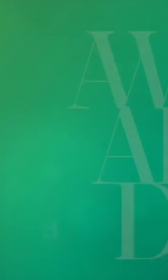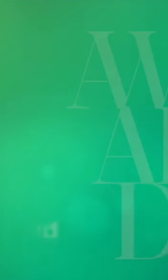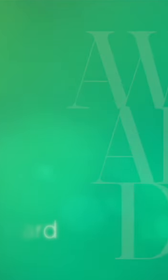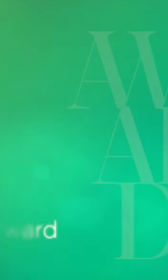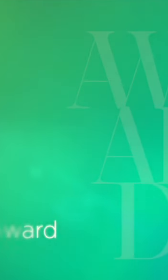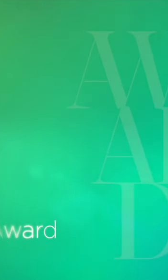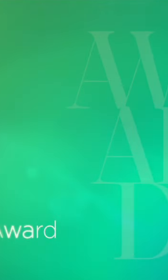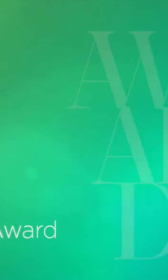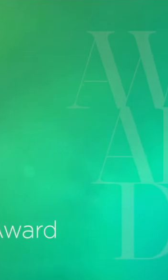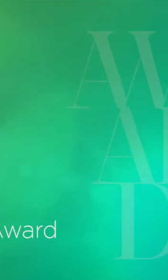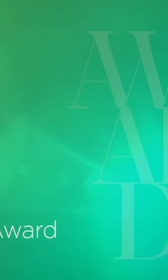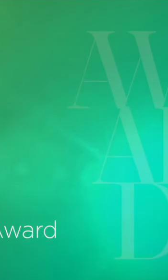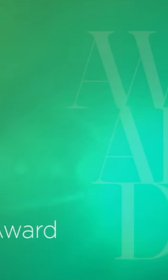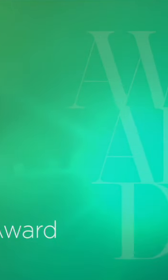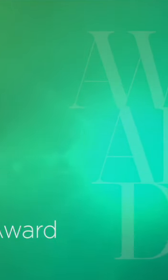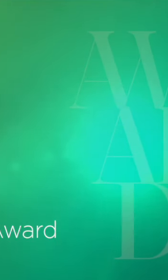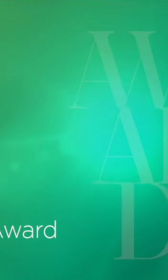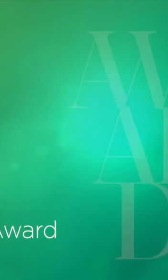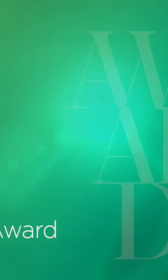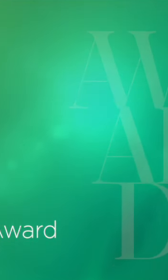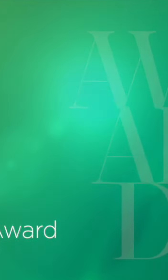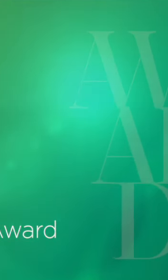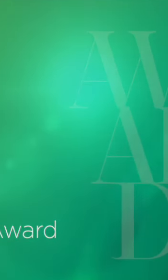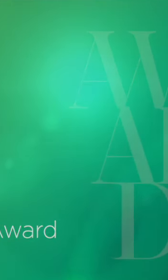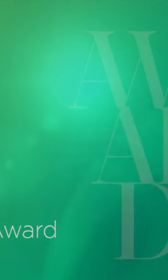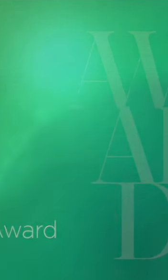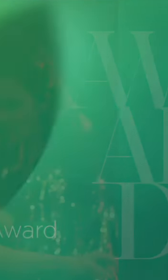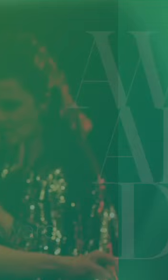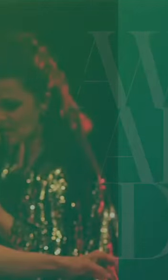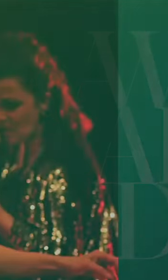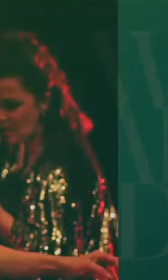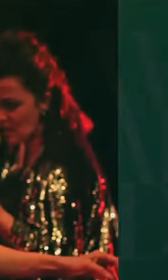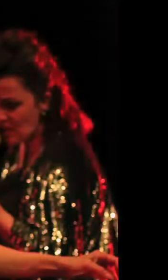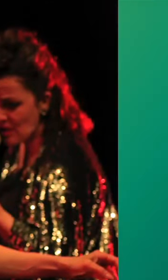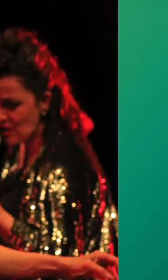and Michelle was also awarded the Adelaide Critics Circle Award for her performance.